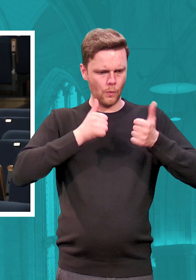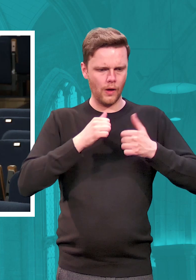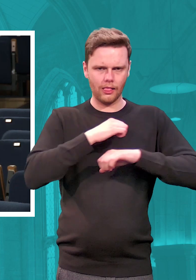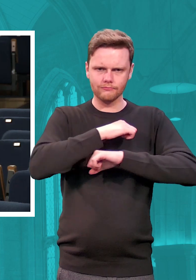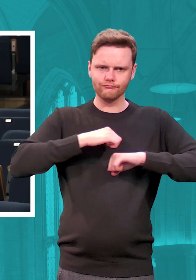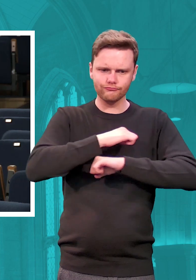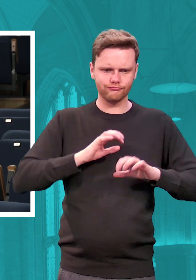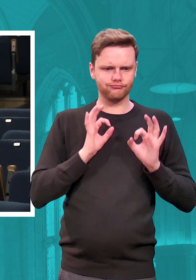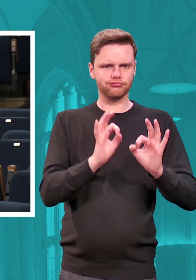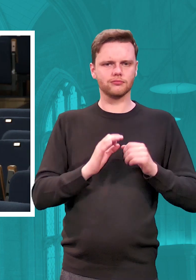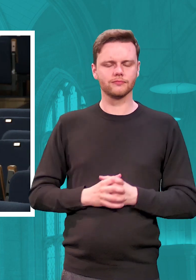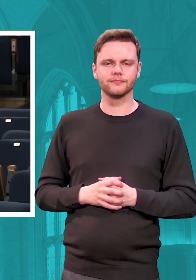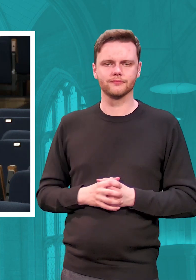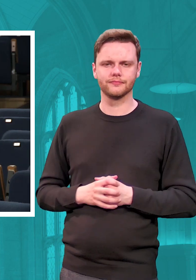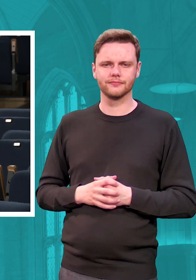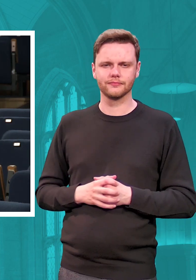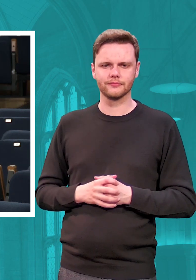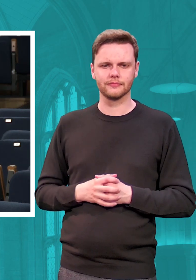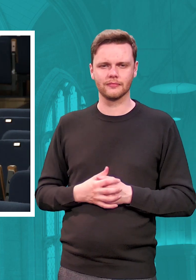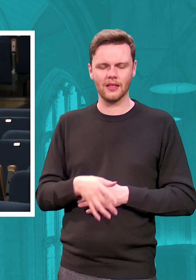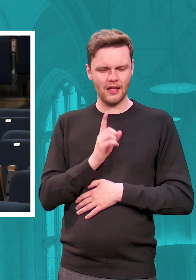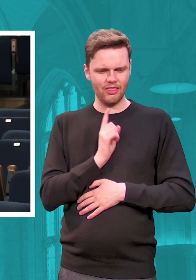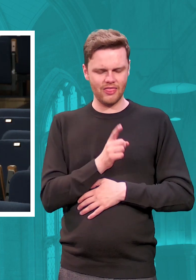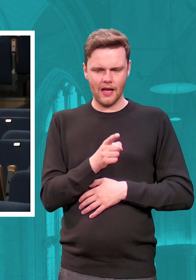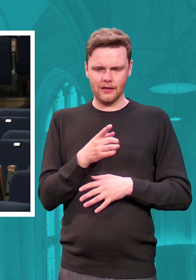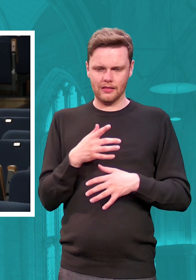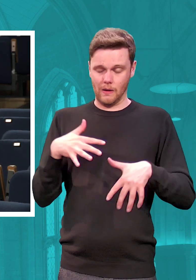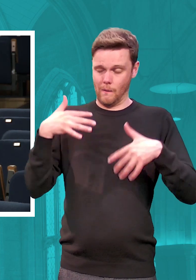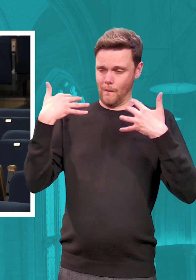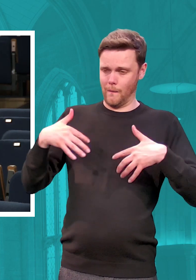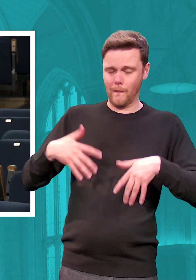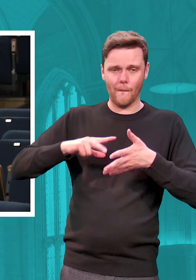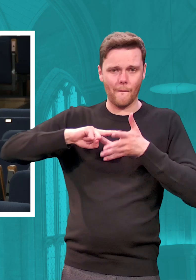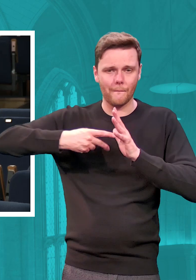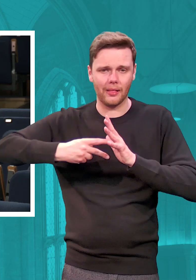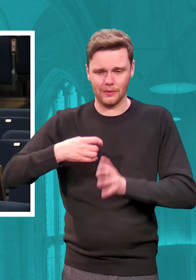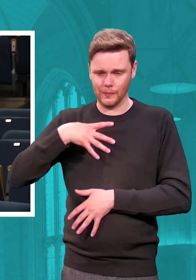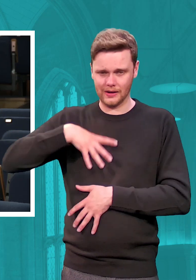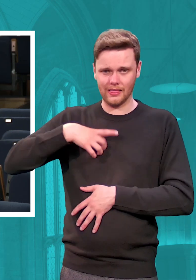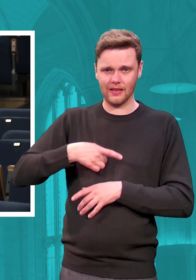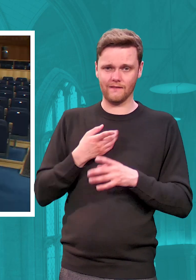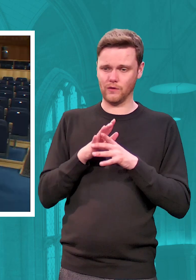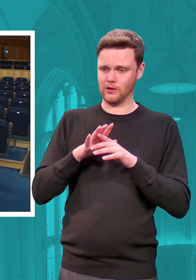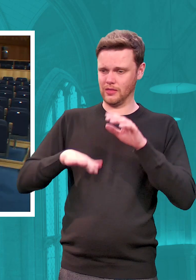It's that kind of radical mission planning that is required across the whole church.